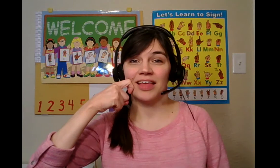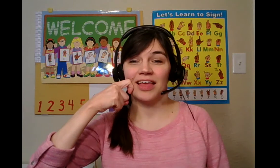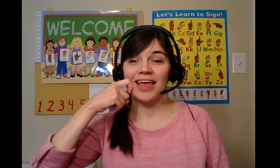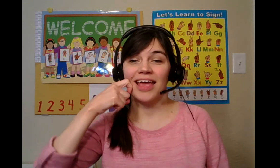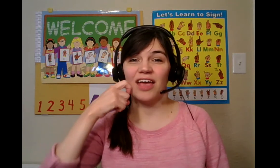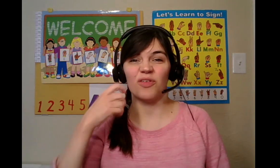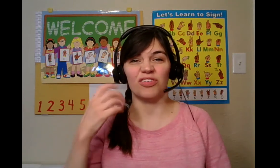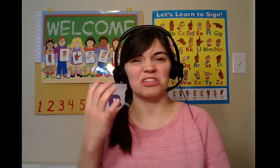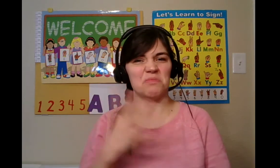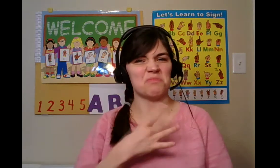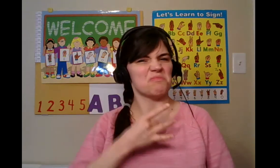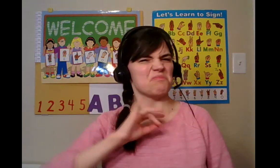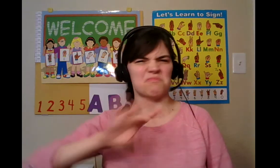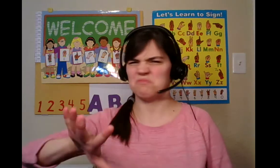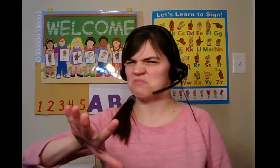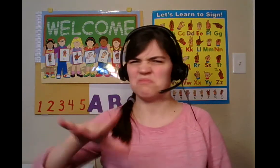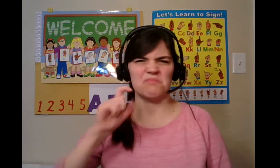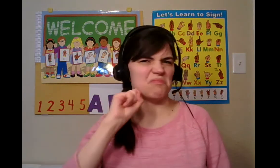Harold...